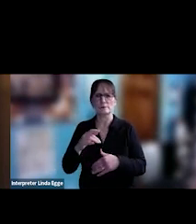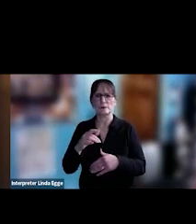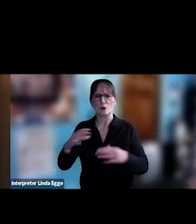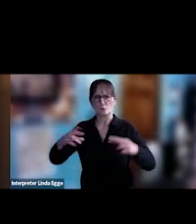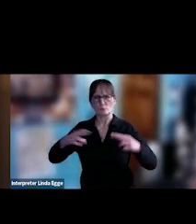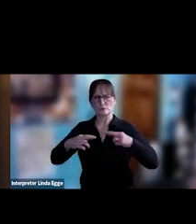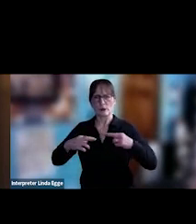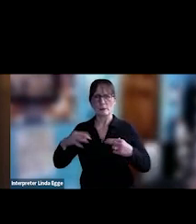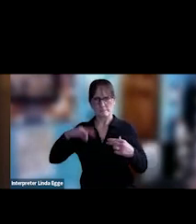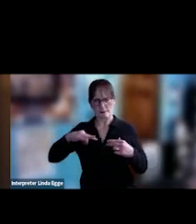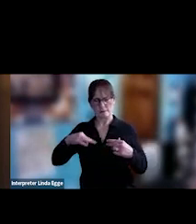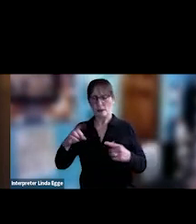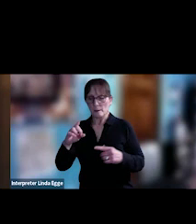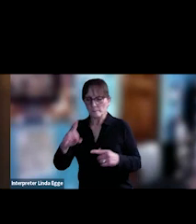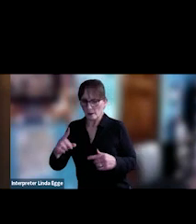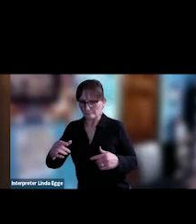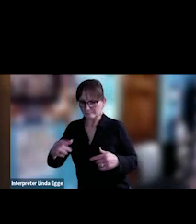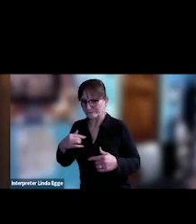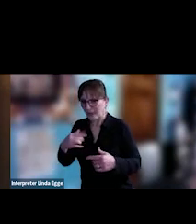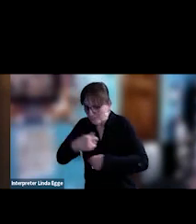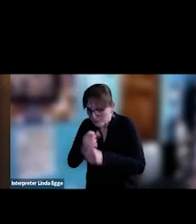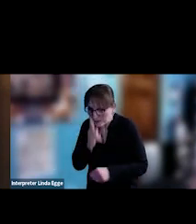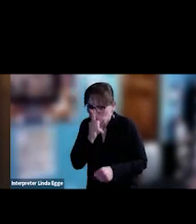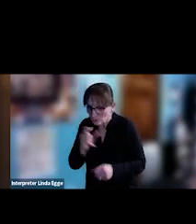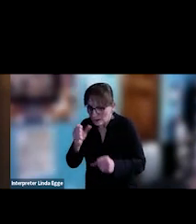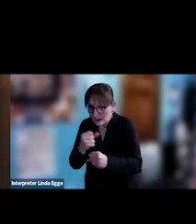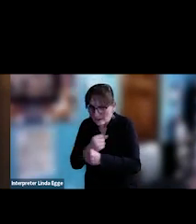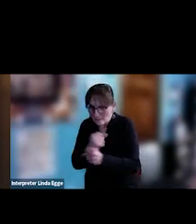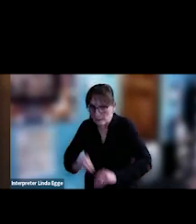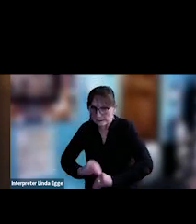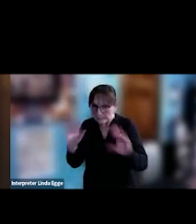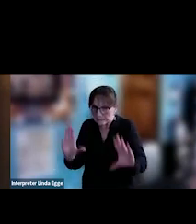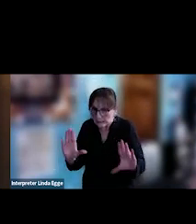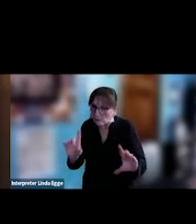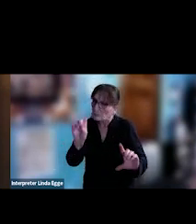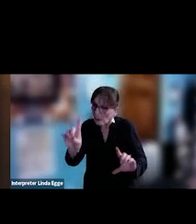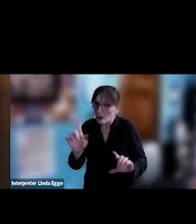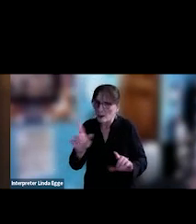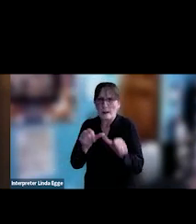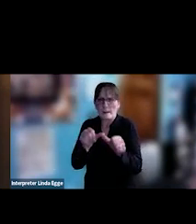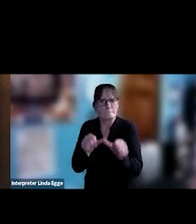But I wanna make sure everybody is clear, there will be a permanent reduction in your benefits